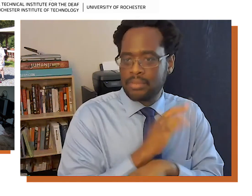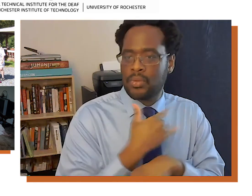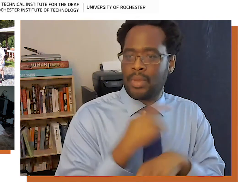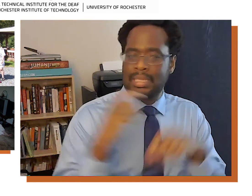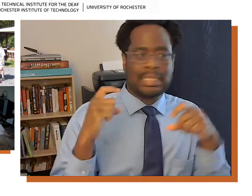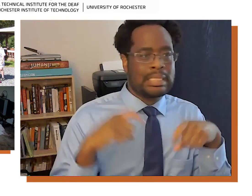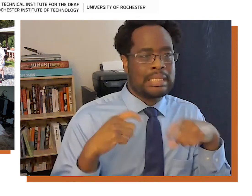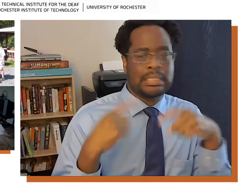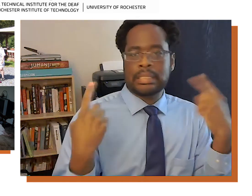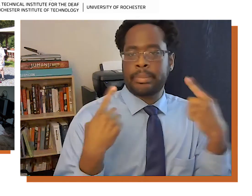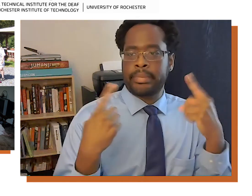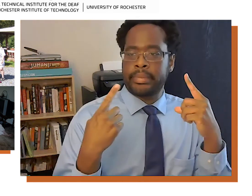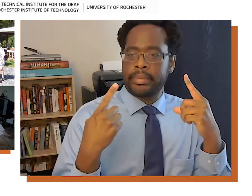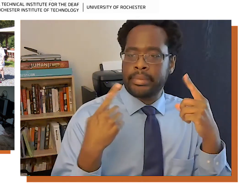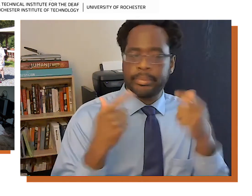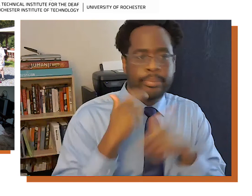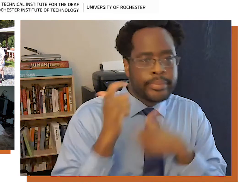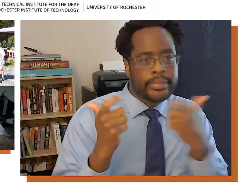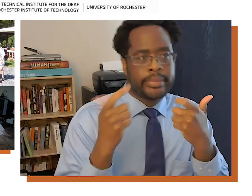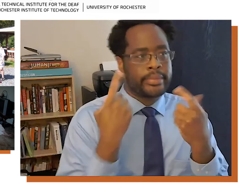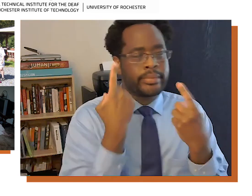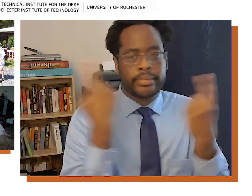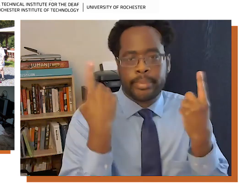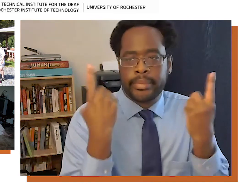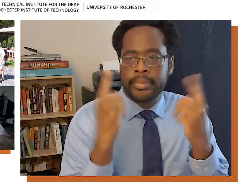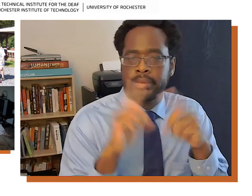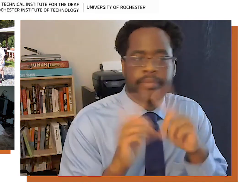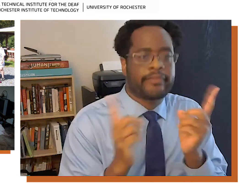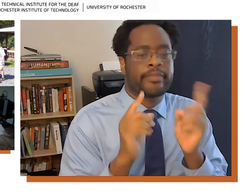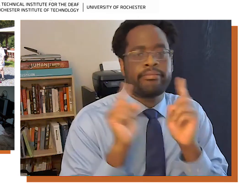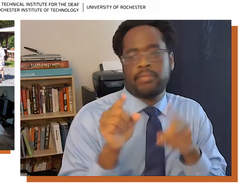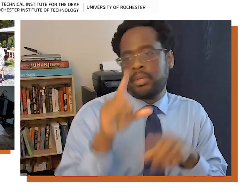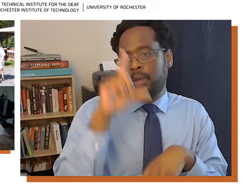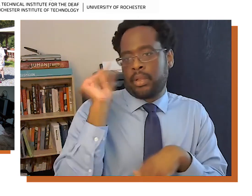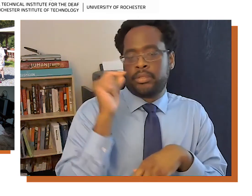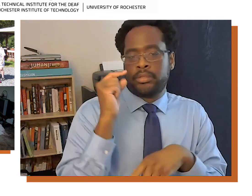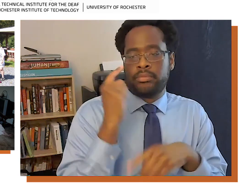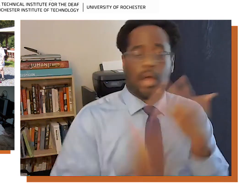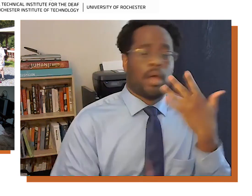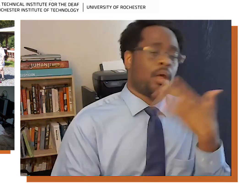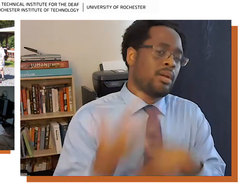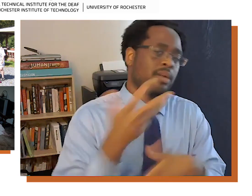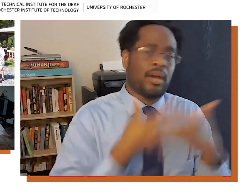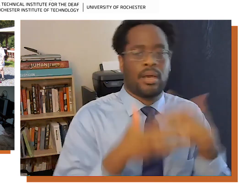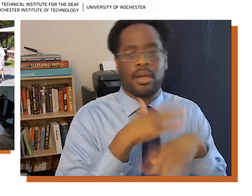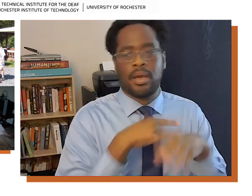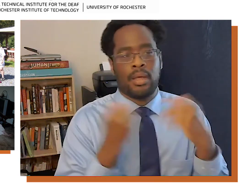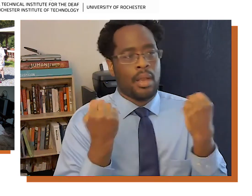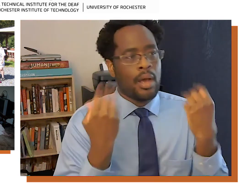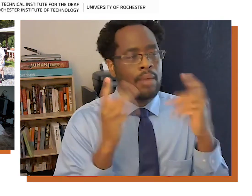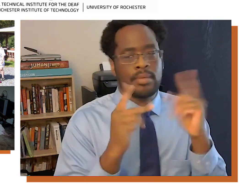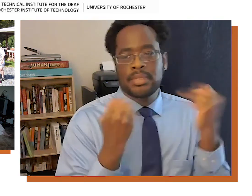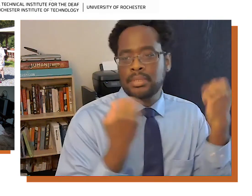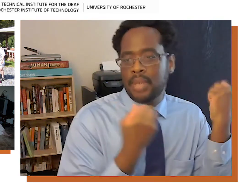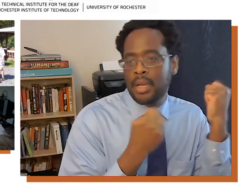I still felt that I was missing something. I needed something bigger in my life, and then in Gallaudet, I was able to interact